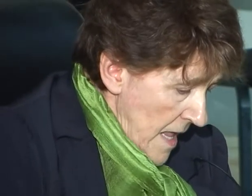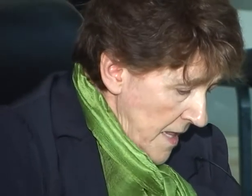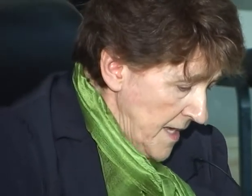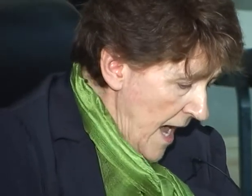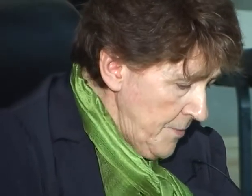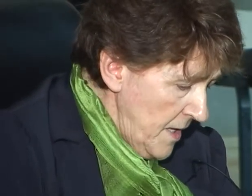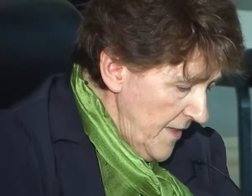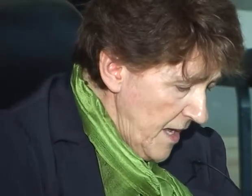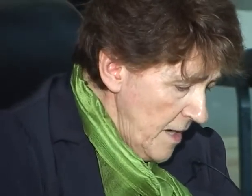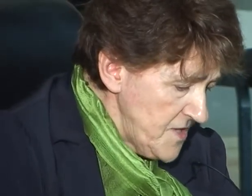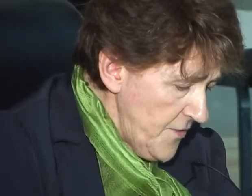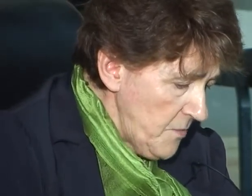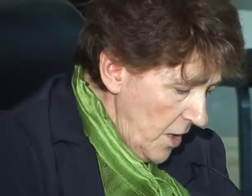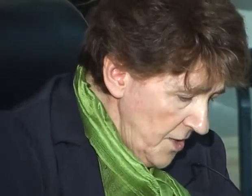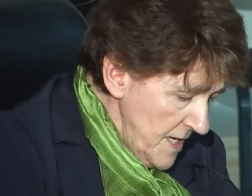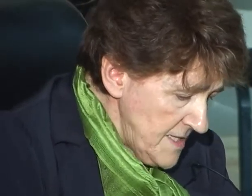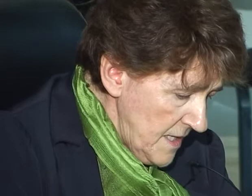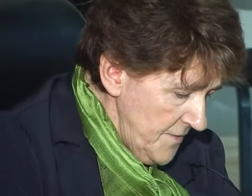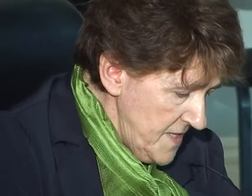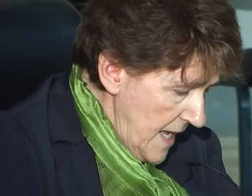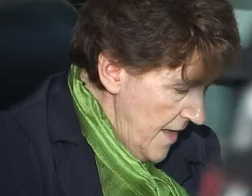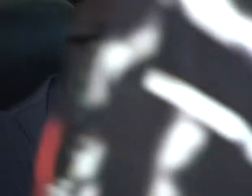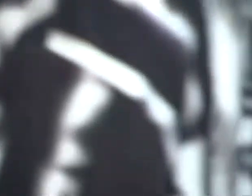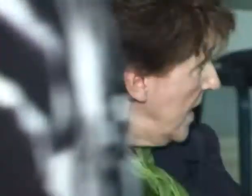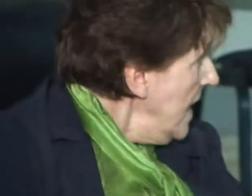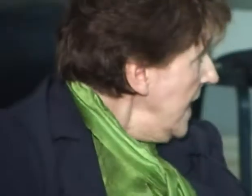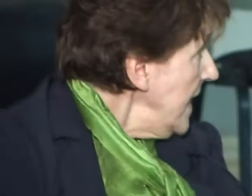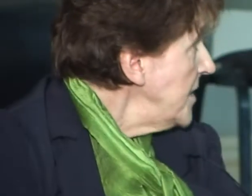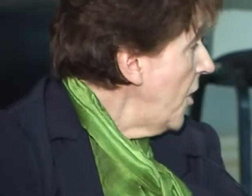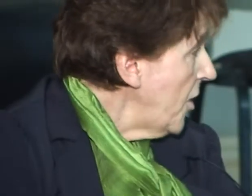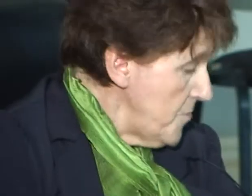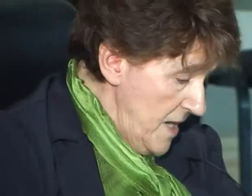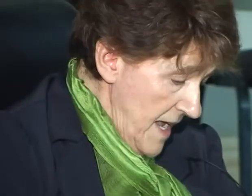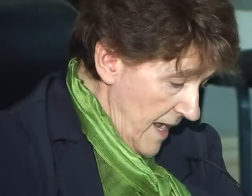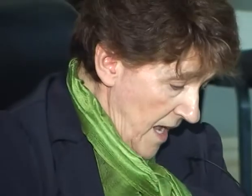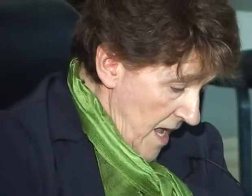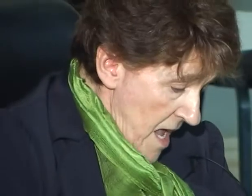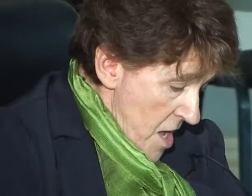the capital that comes from learning to live together in harmony.